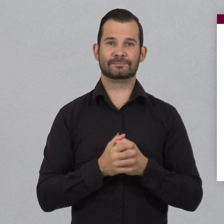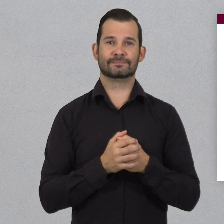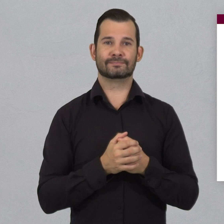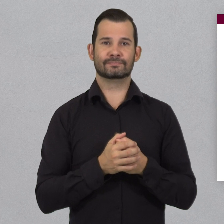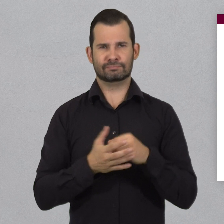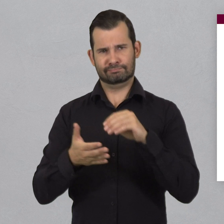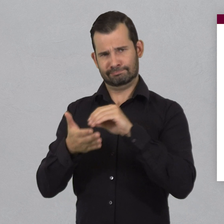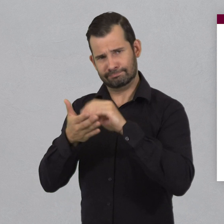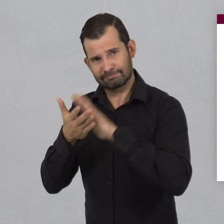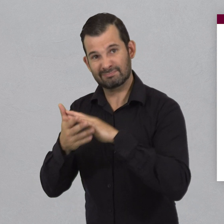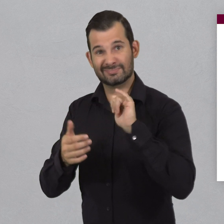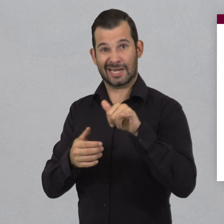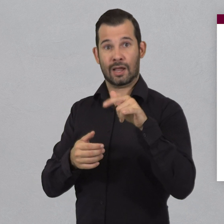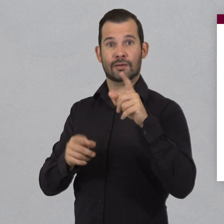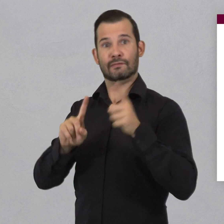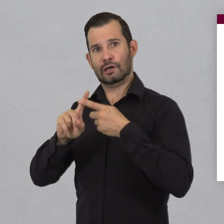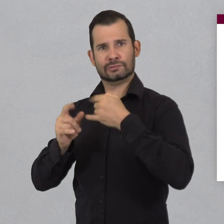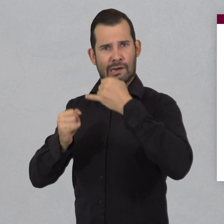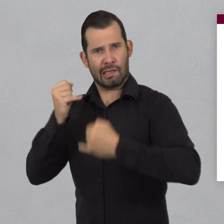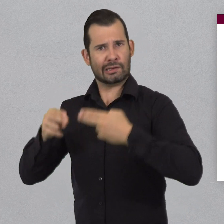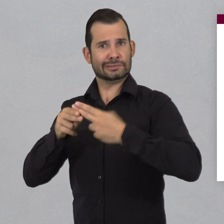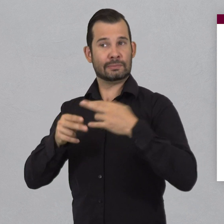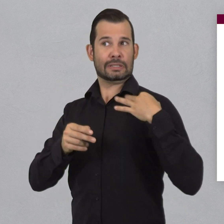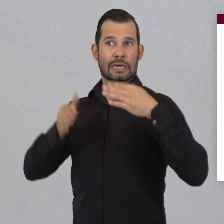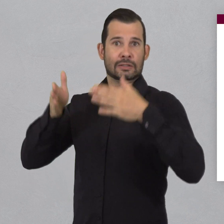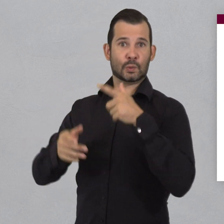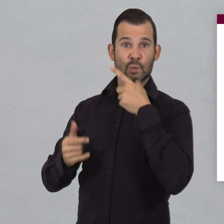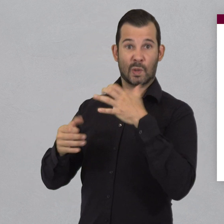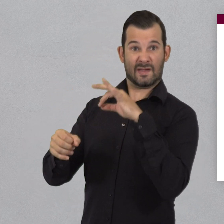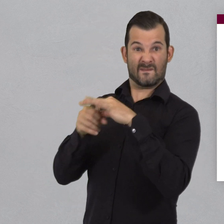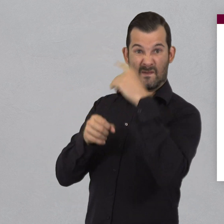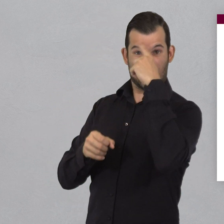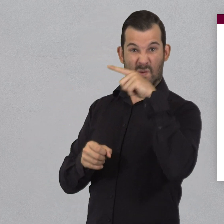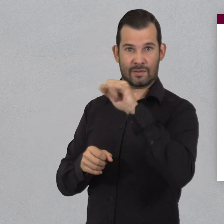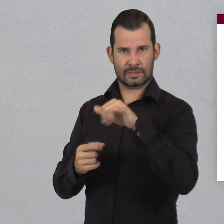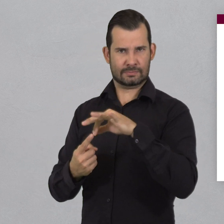Write the first and last name of the candidate you want to vote for on your